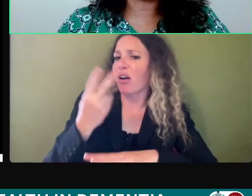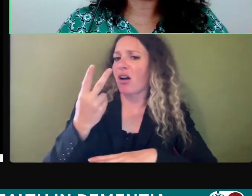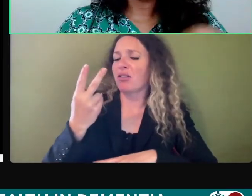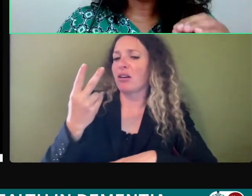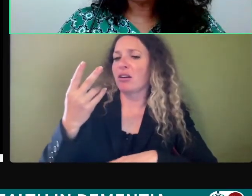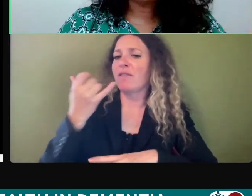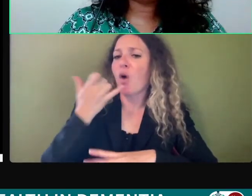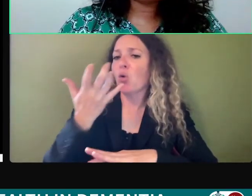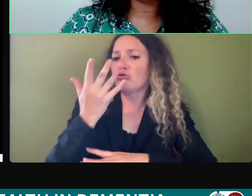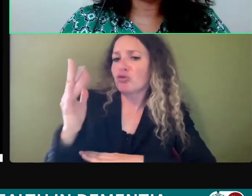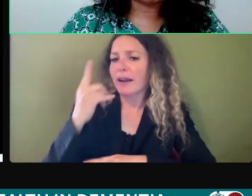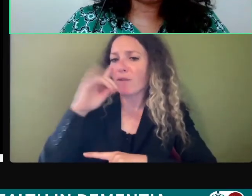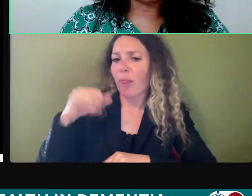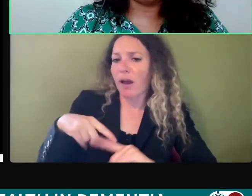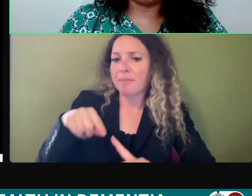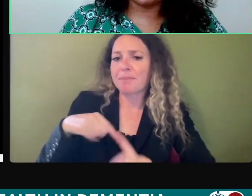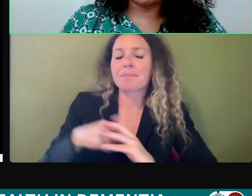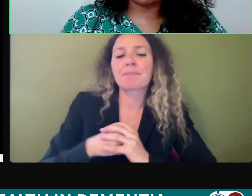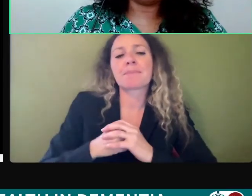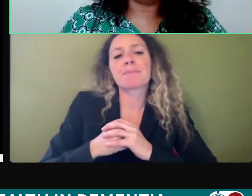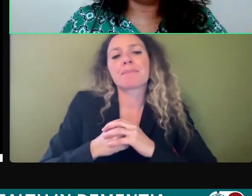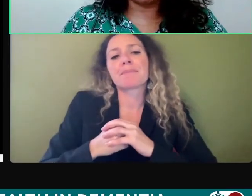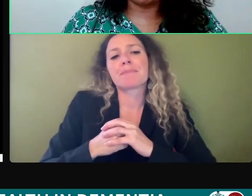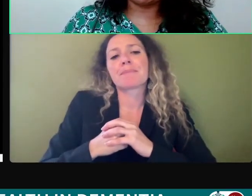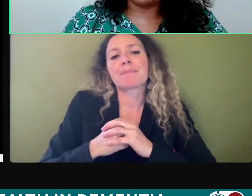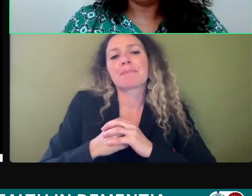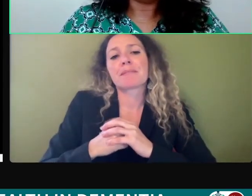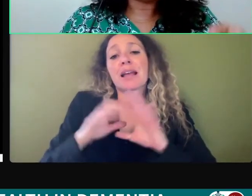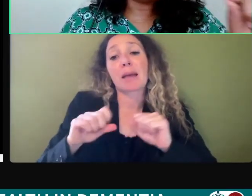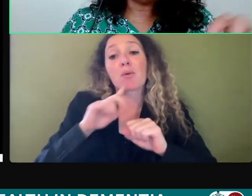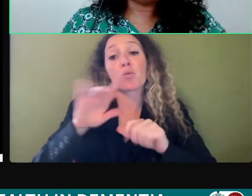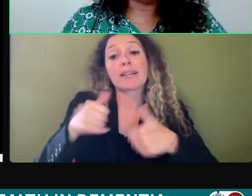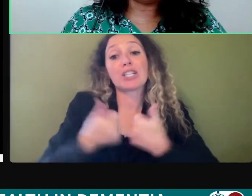that. That can be really challenging for those with cognitive disability, so very helpful to